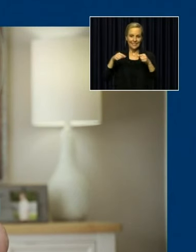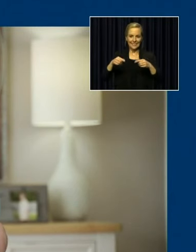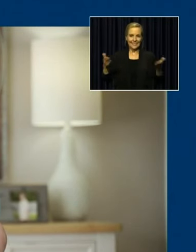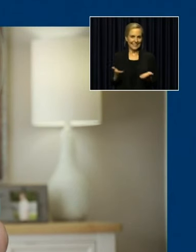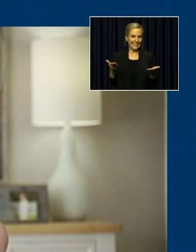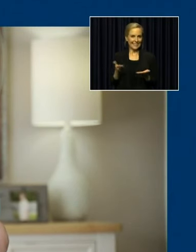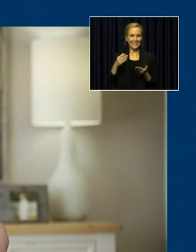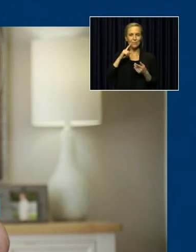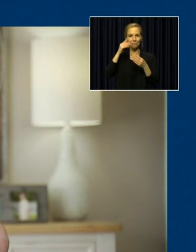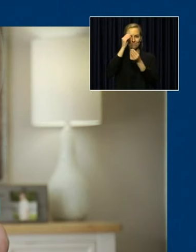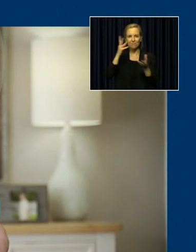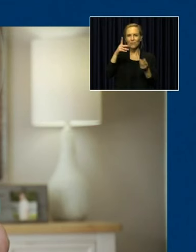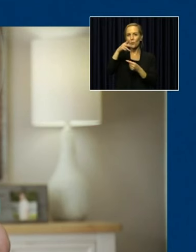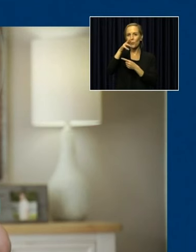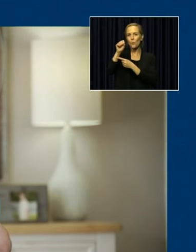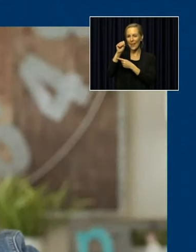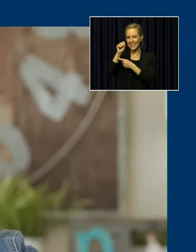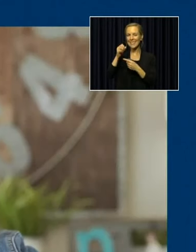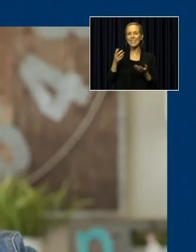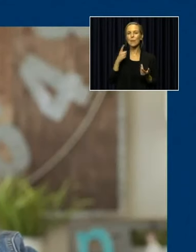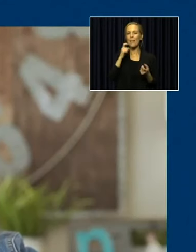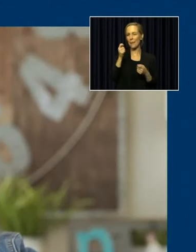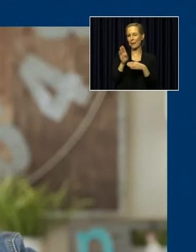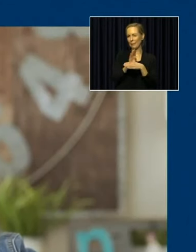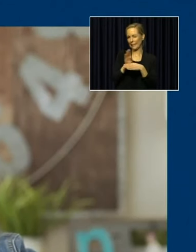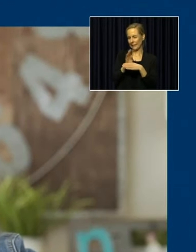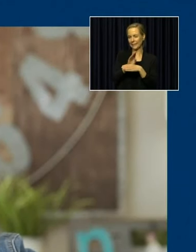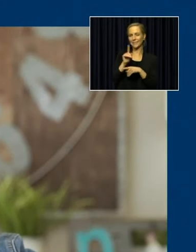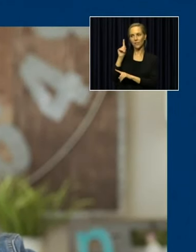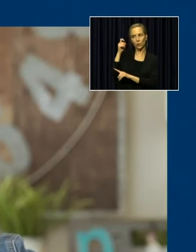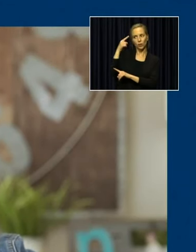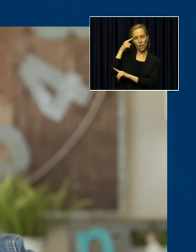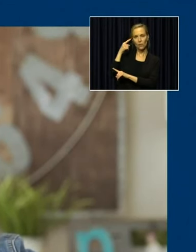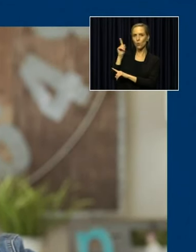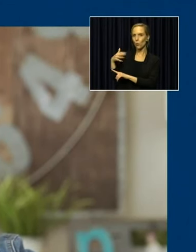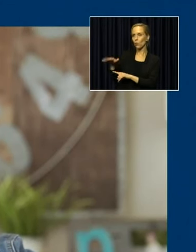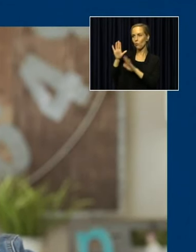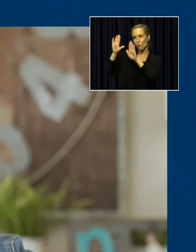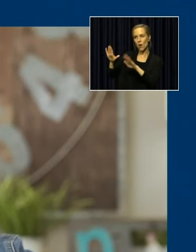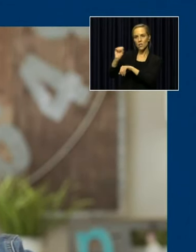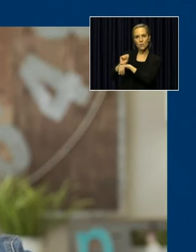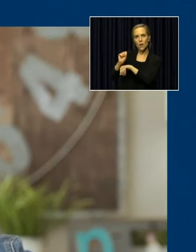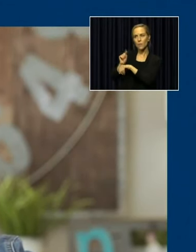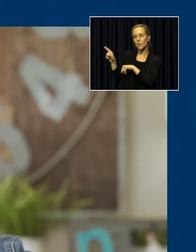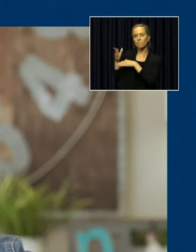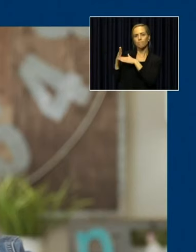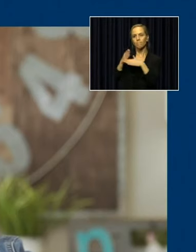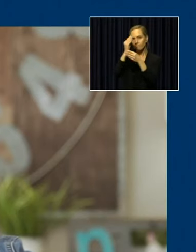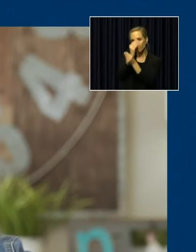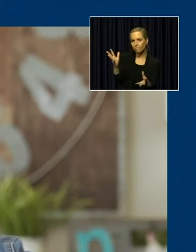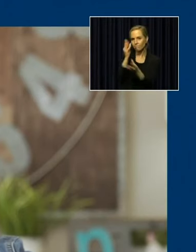THE PUBLIC PROTECTION CABINET TO OVERSEE THE FUND. THE PPC WORKS EVERY DAY TO MAKE